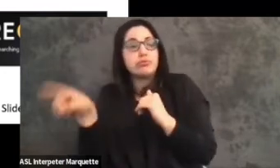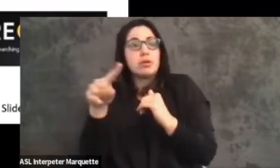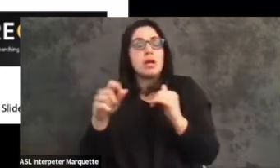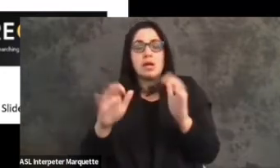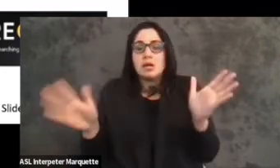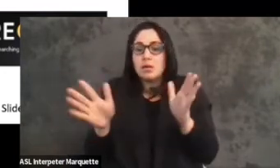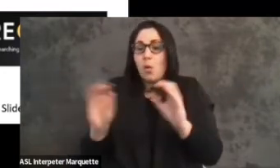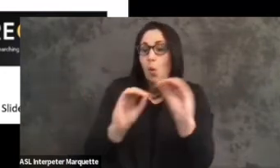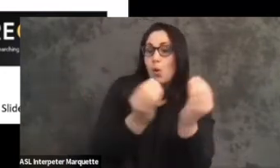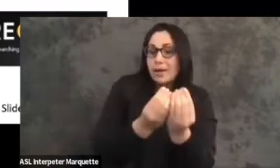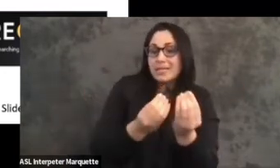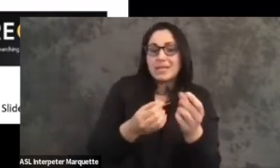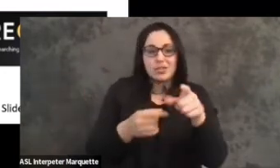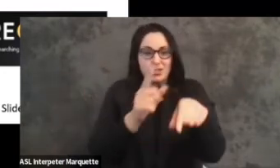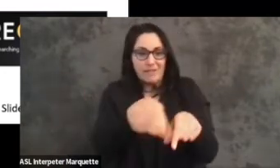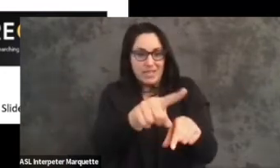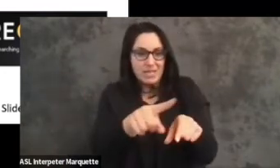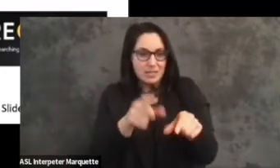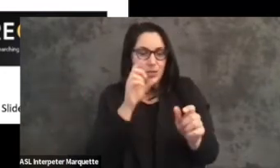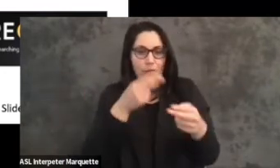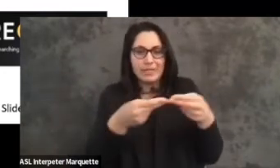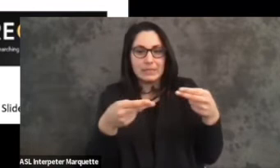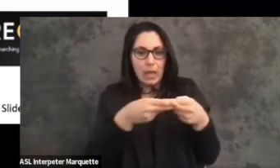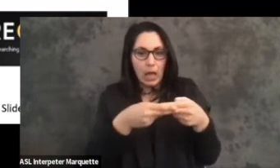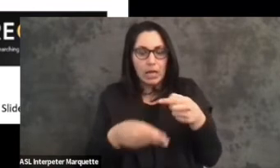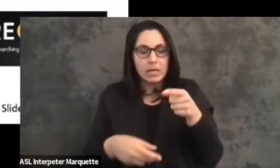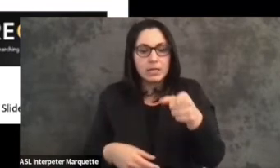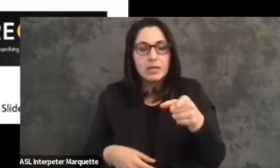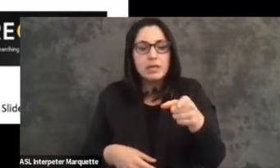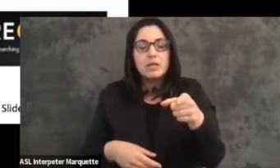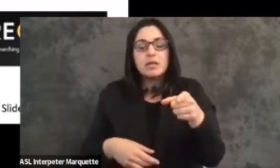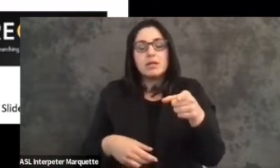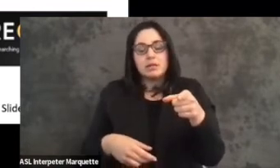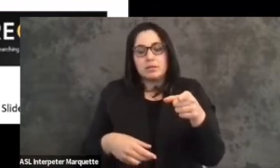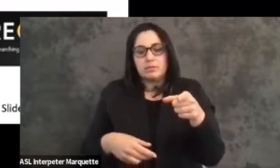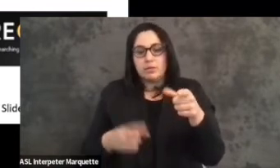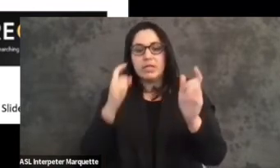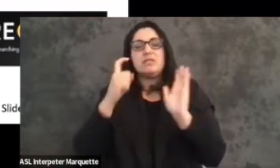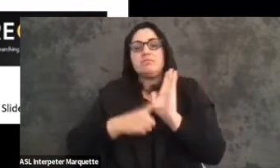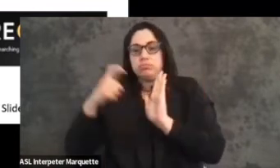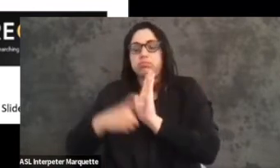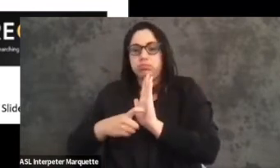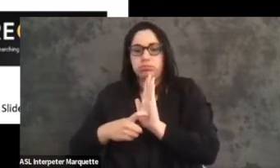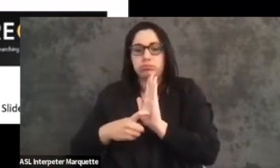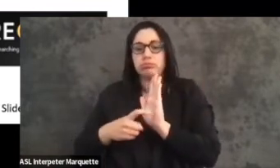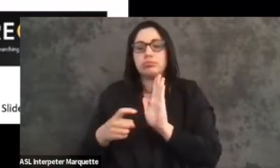this became known as Long COVID. Awareness of this issue is really driven by organizations